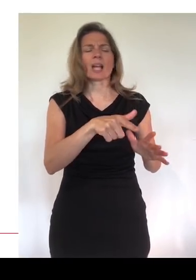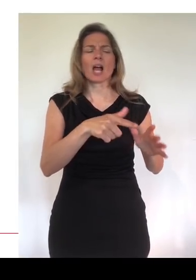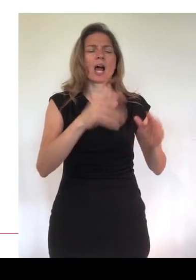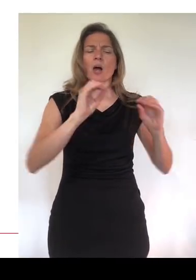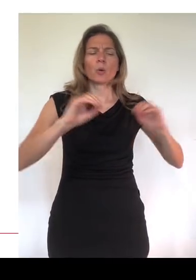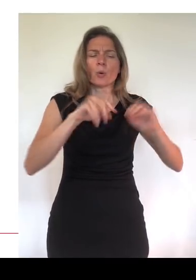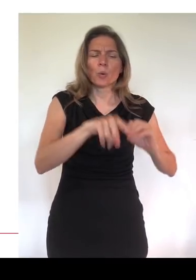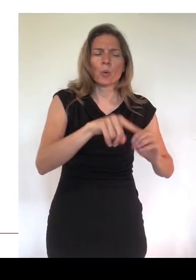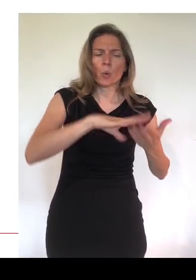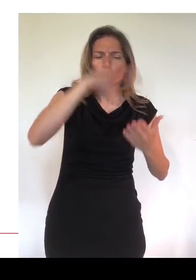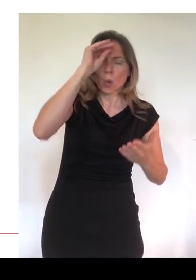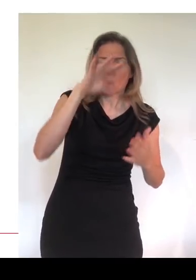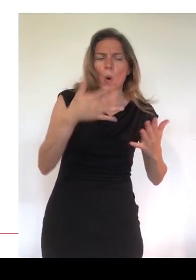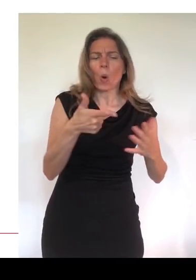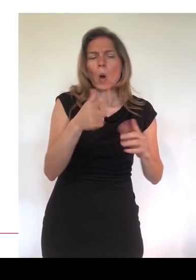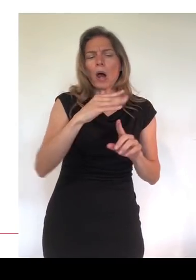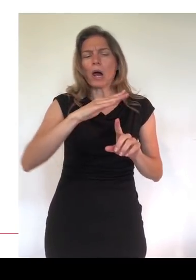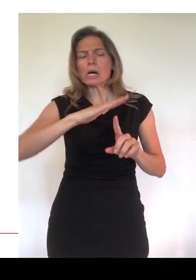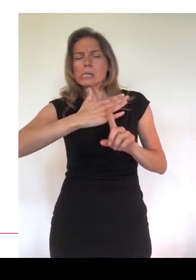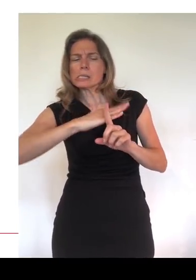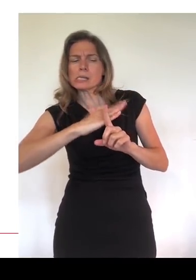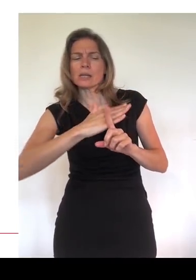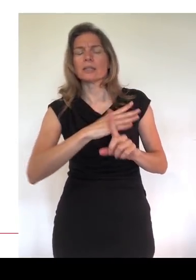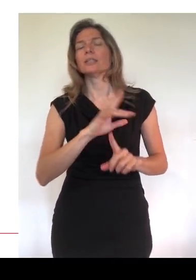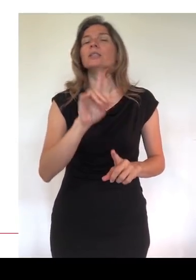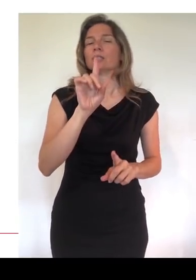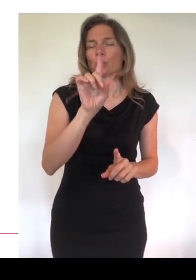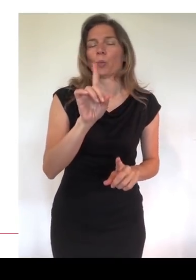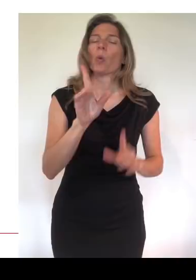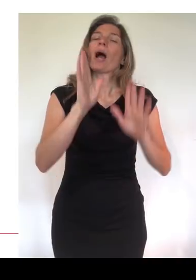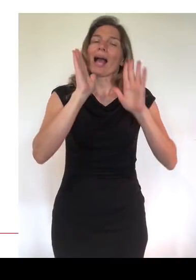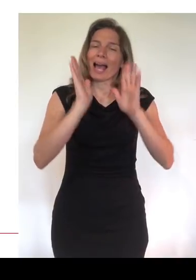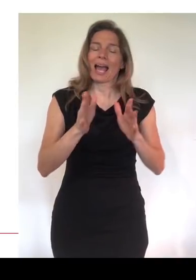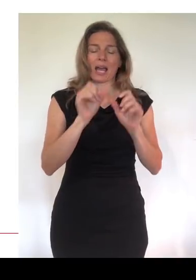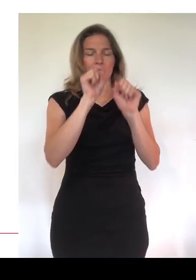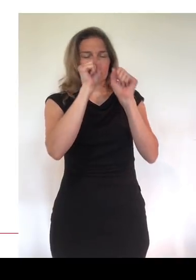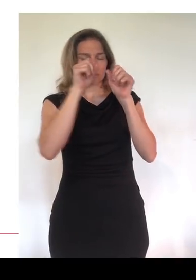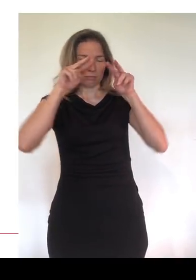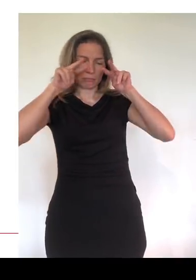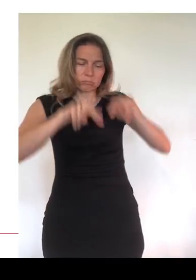areas but it can be said can't be said anything about how they're developing in